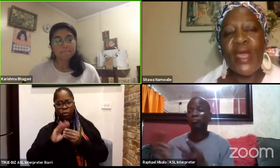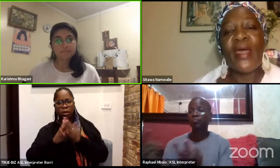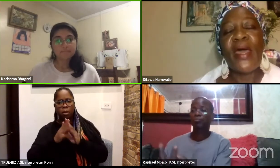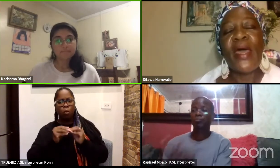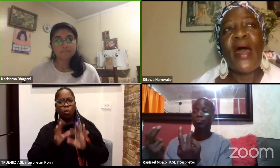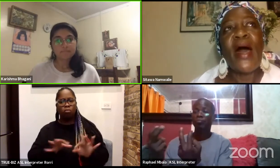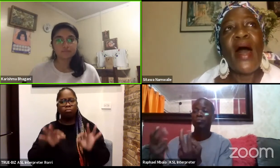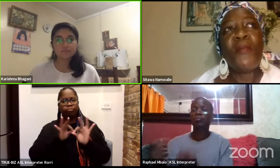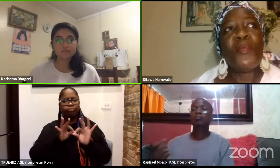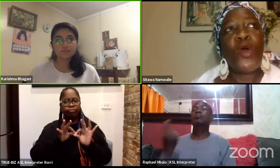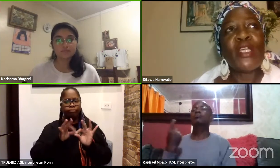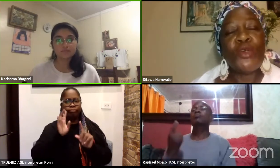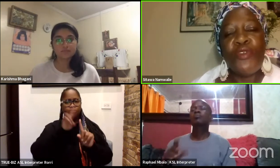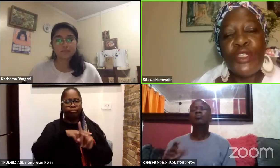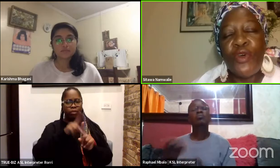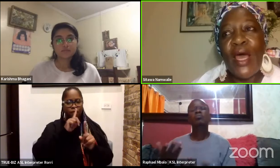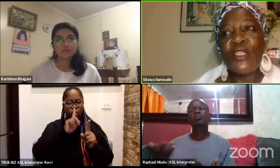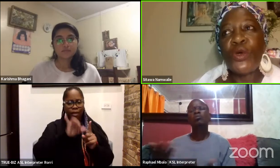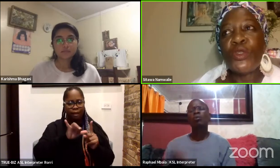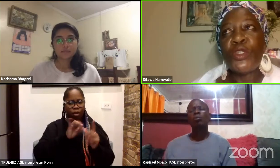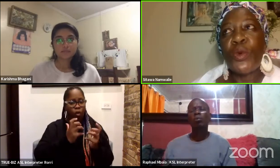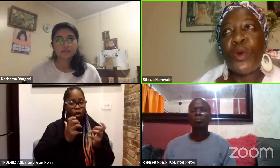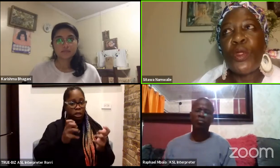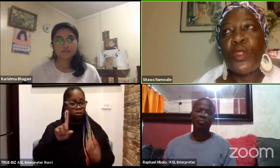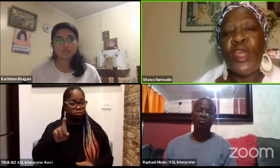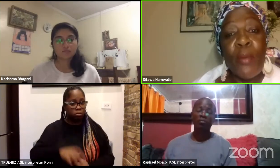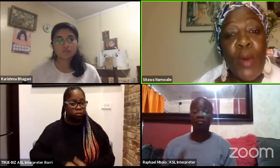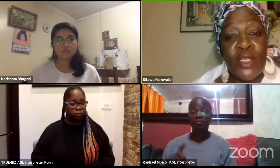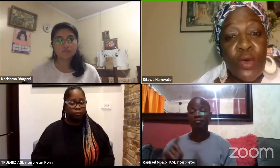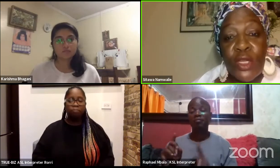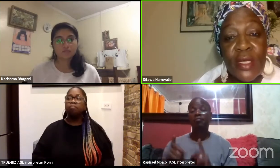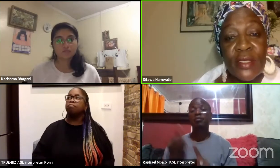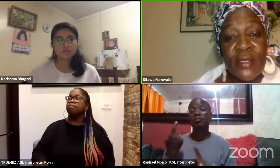Okay. Okay, so first of all I don't think about an audience.